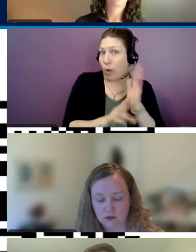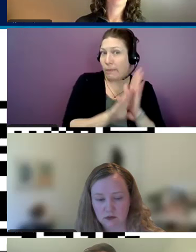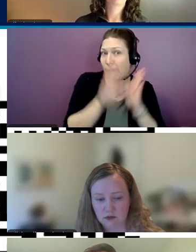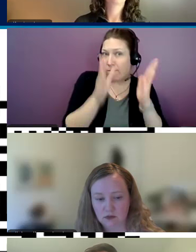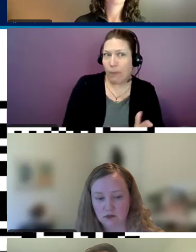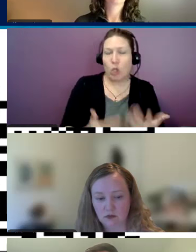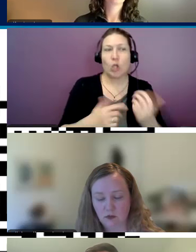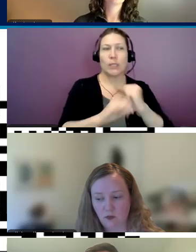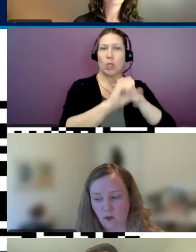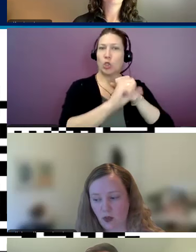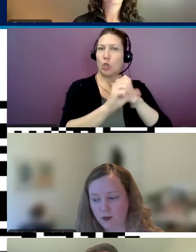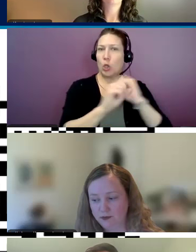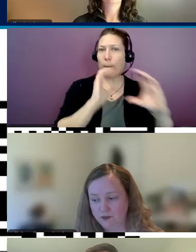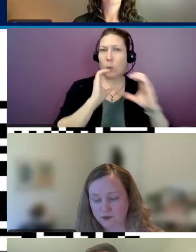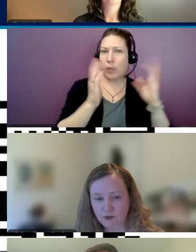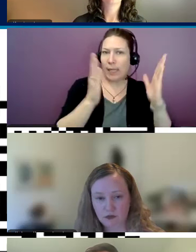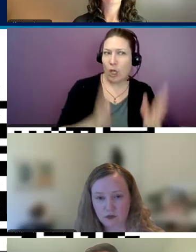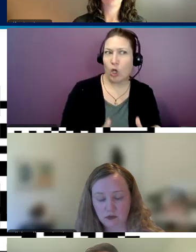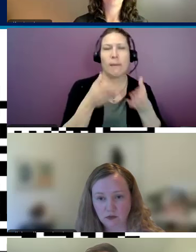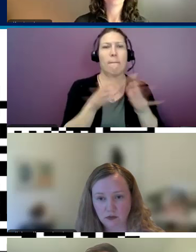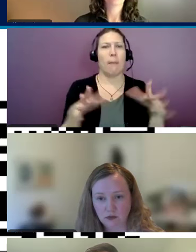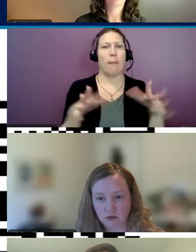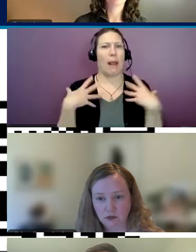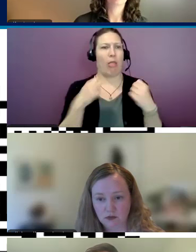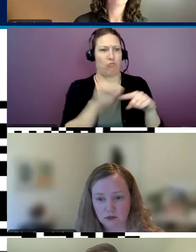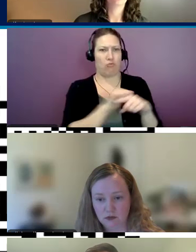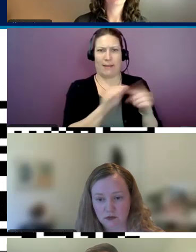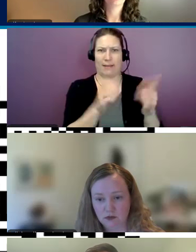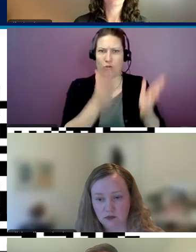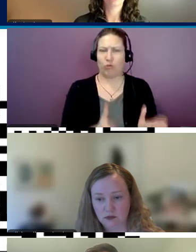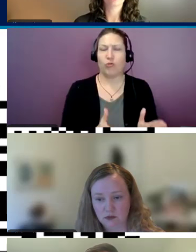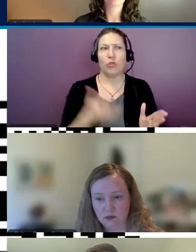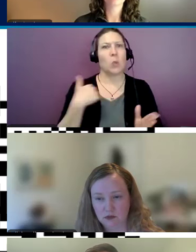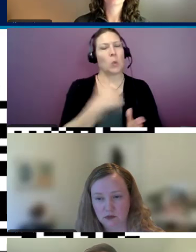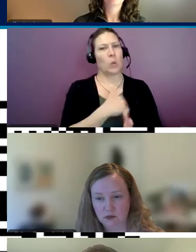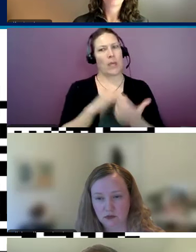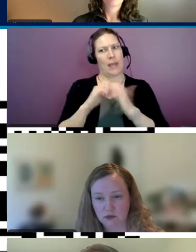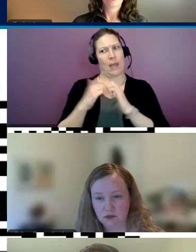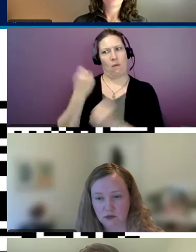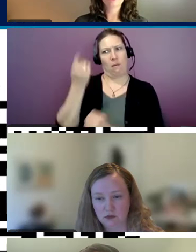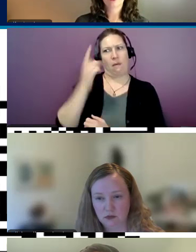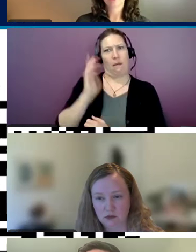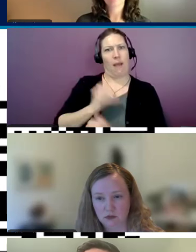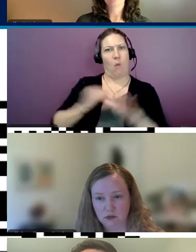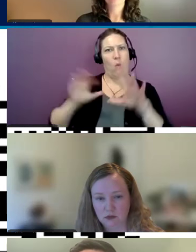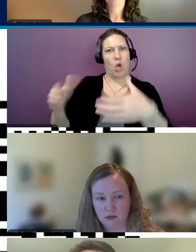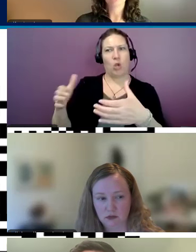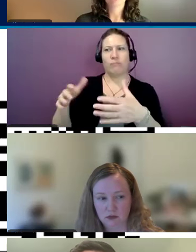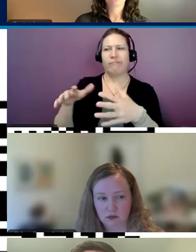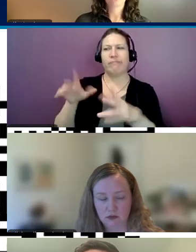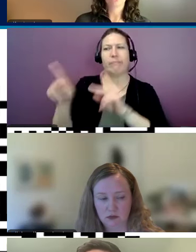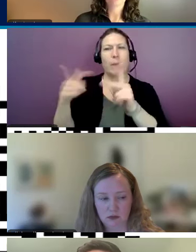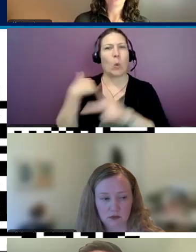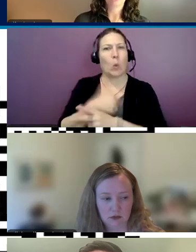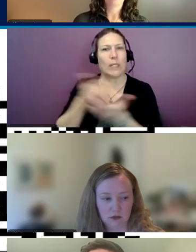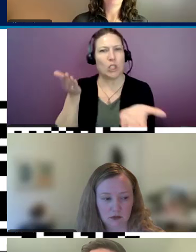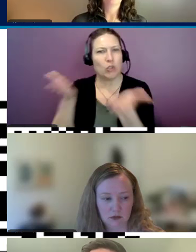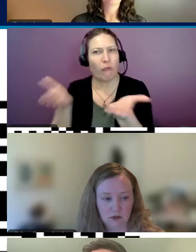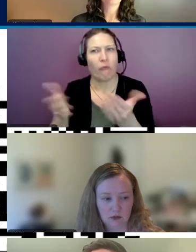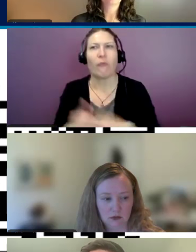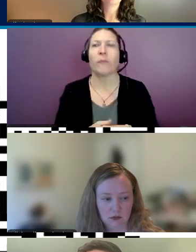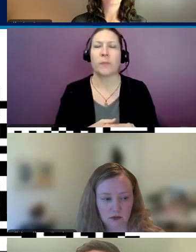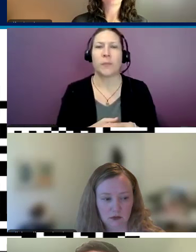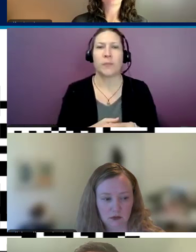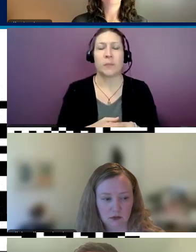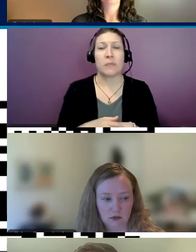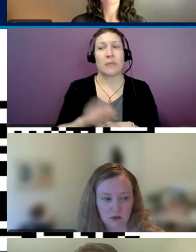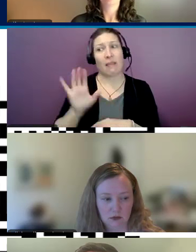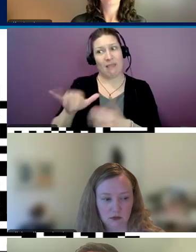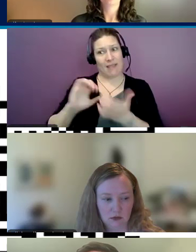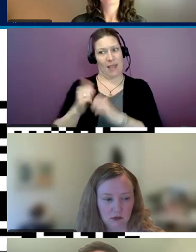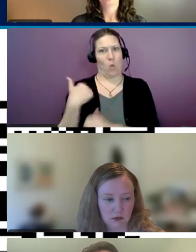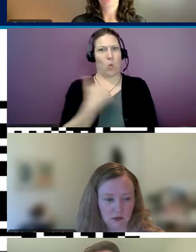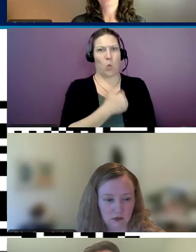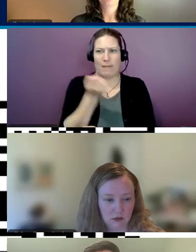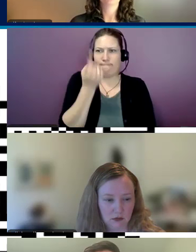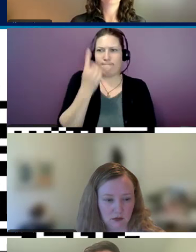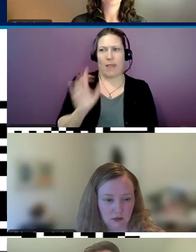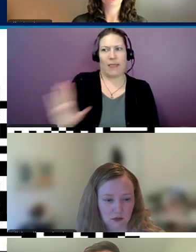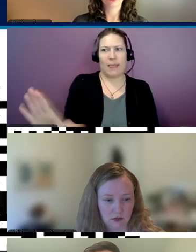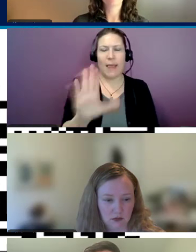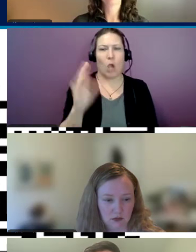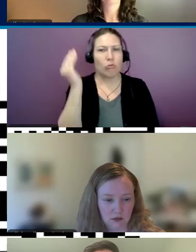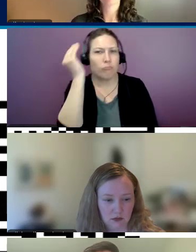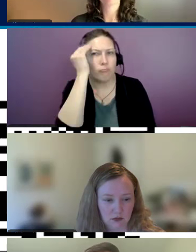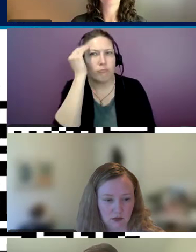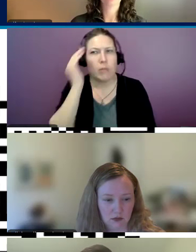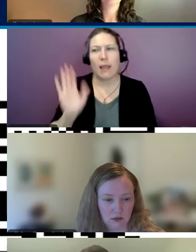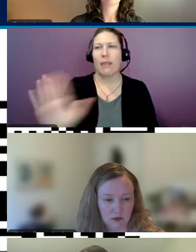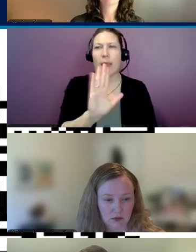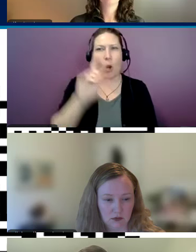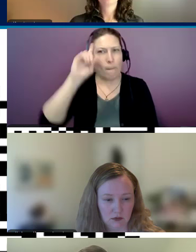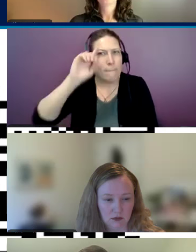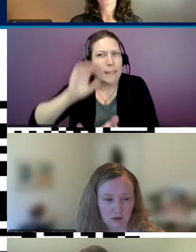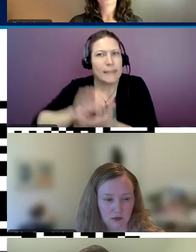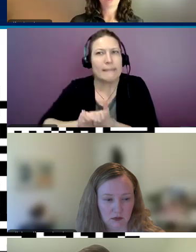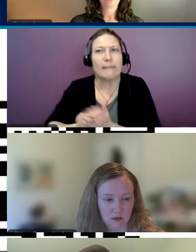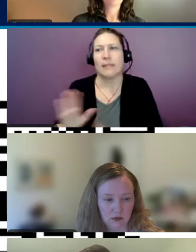public health practitioners really get to a better understanding of our key audiences. And in this case, it's what we use to understand the knowledge, the attitudes, beliefs, perceptions,